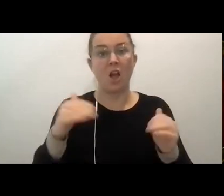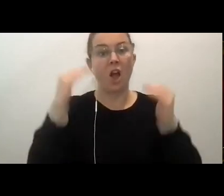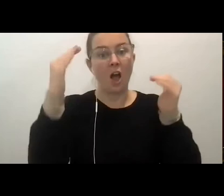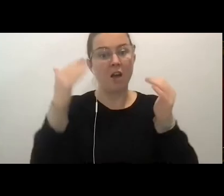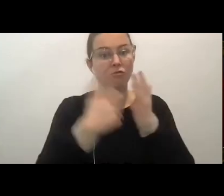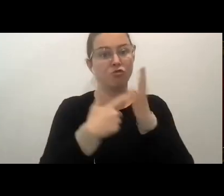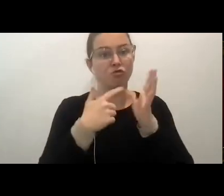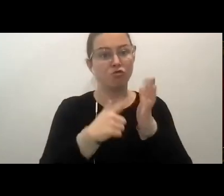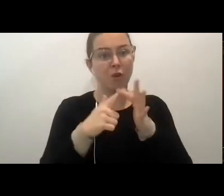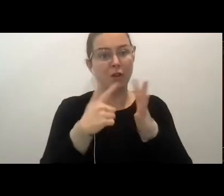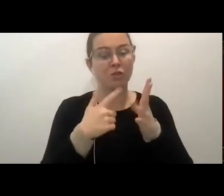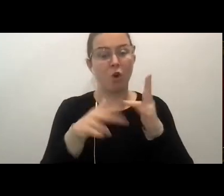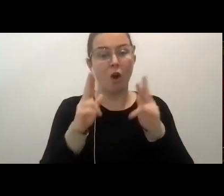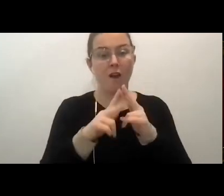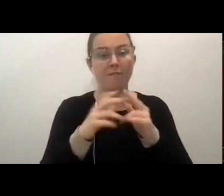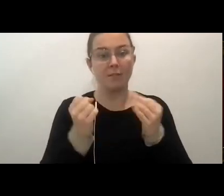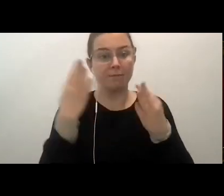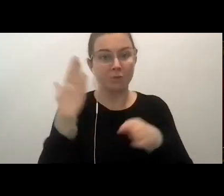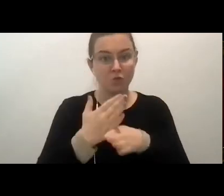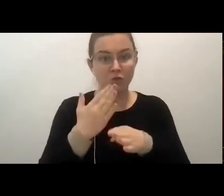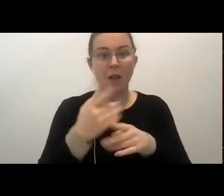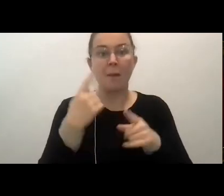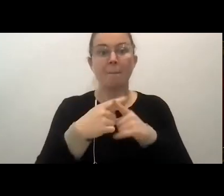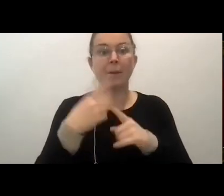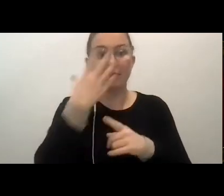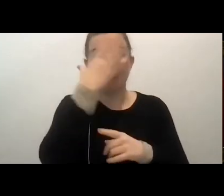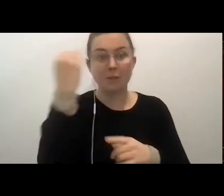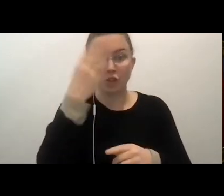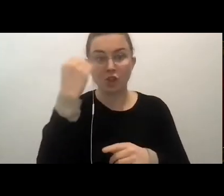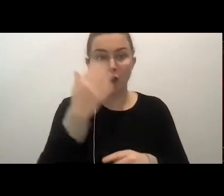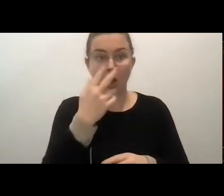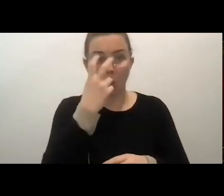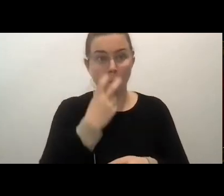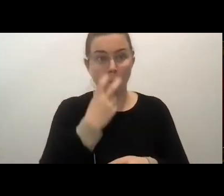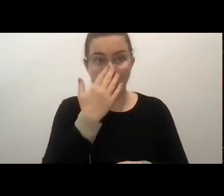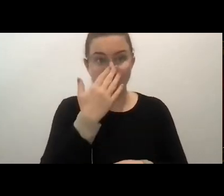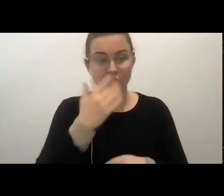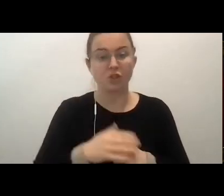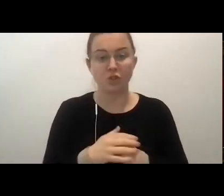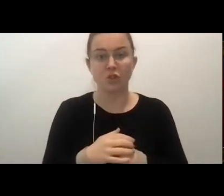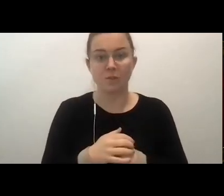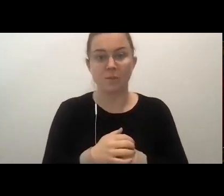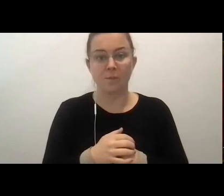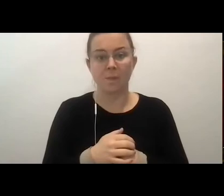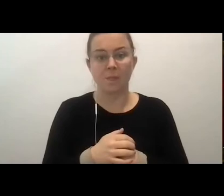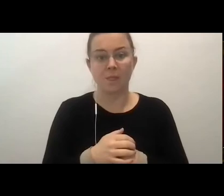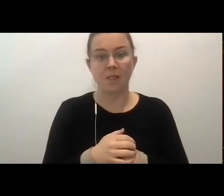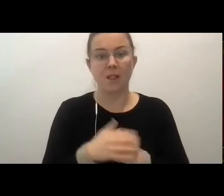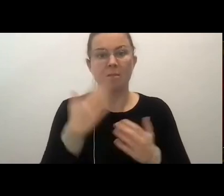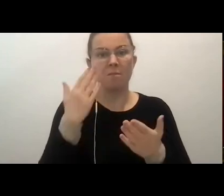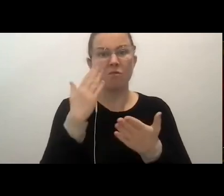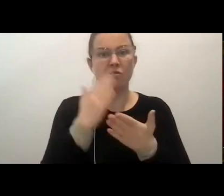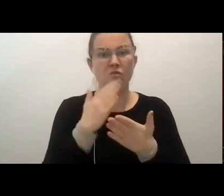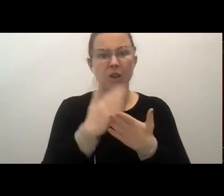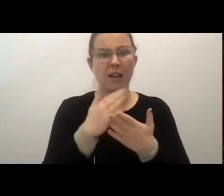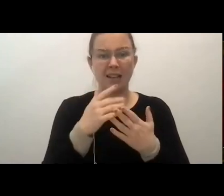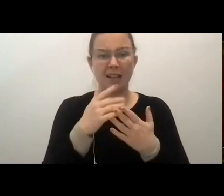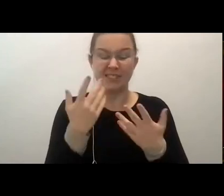and a higher risk of dementia in old age and at the heart of it hearing loss is a communication problem.